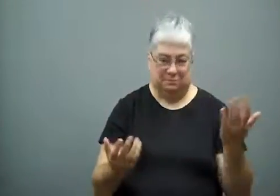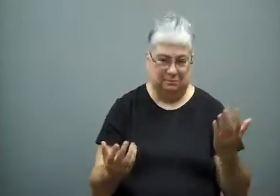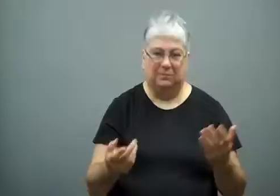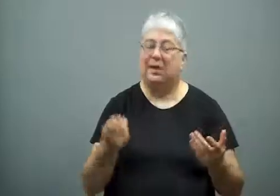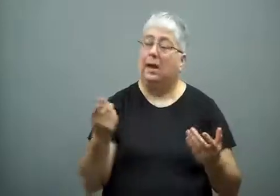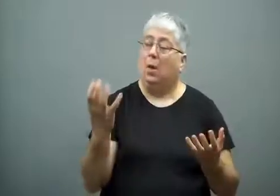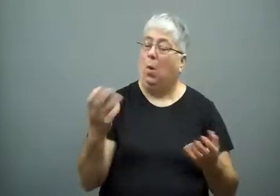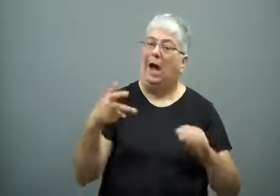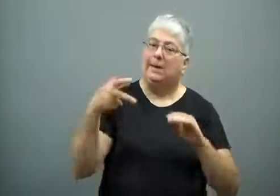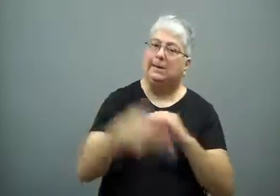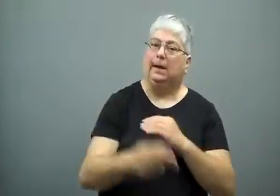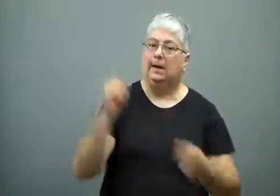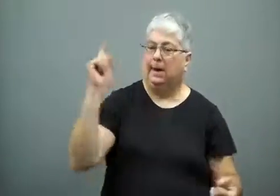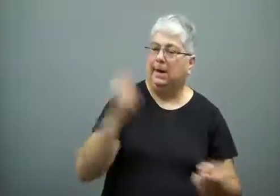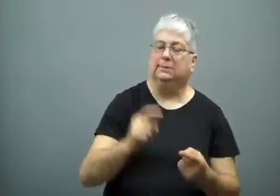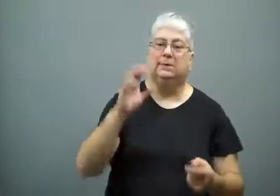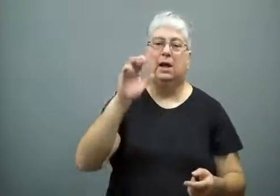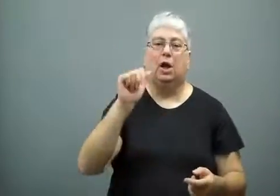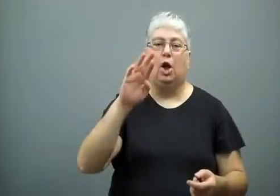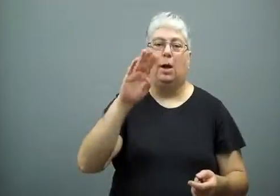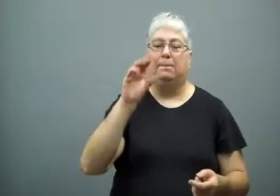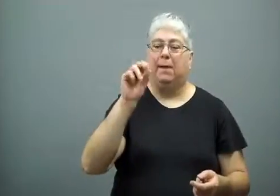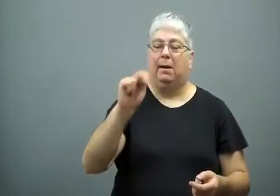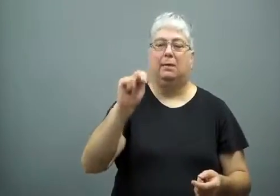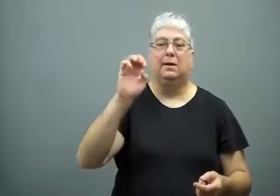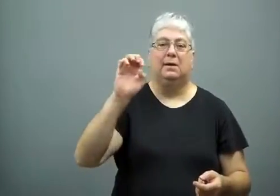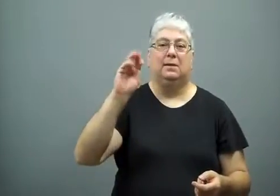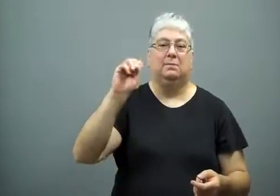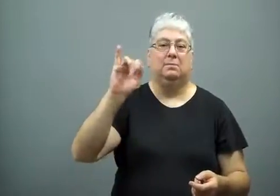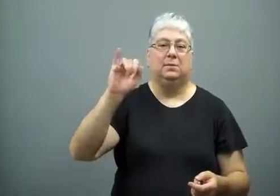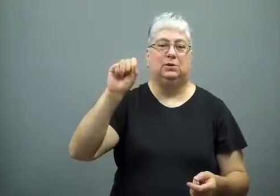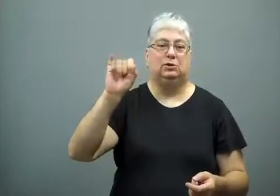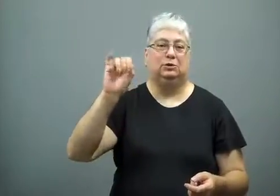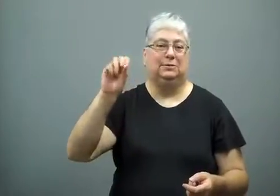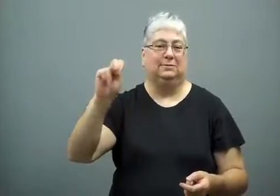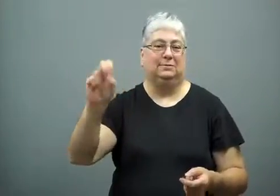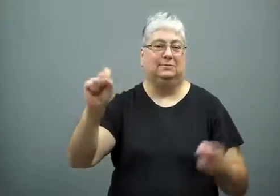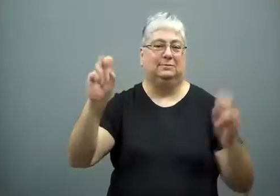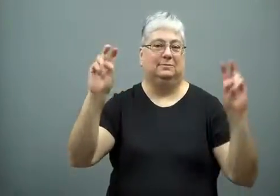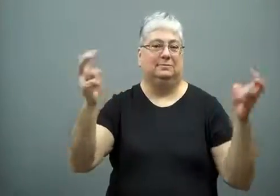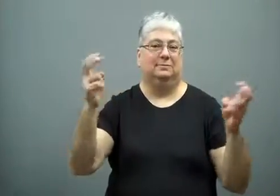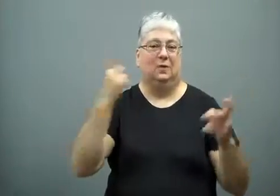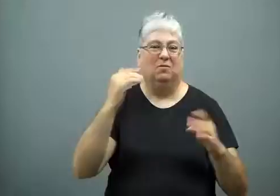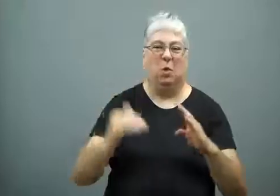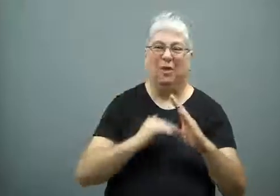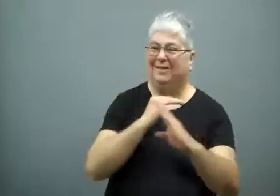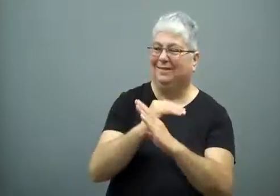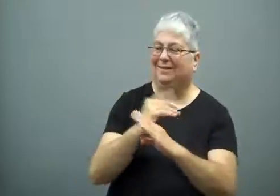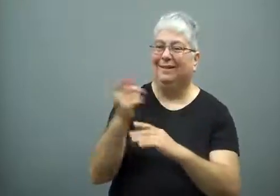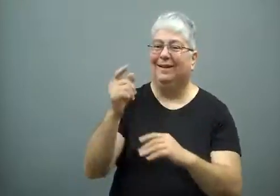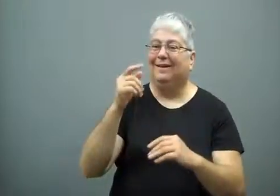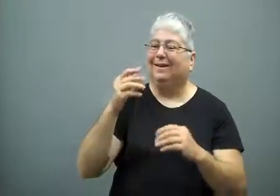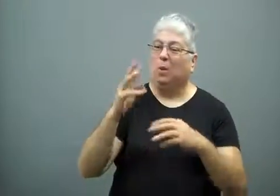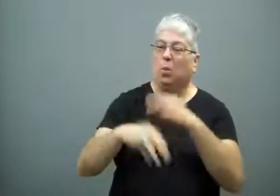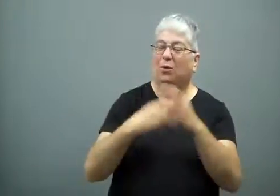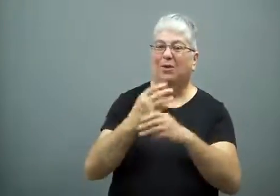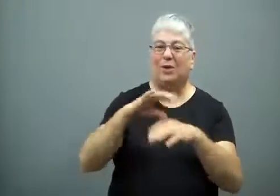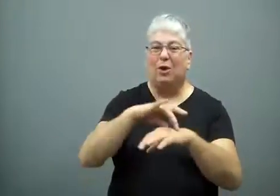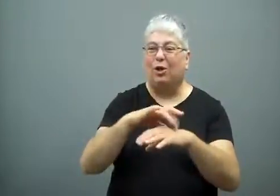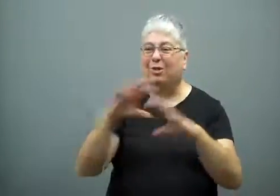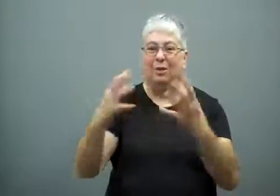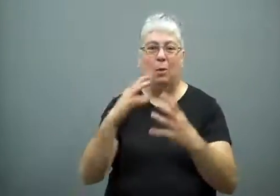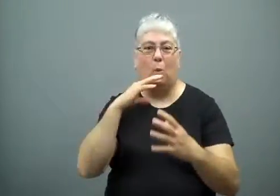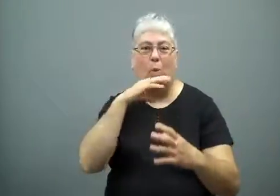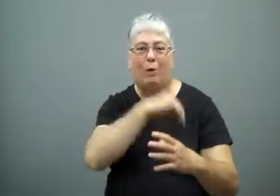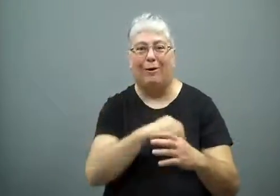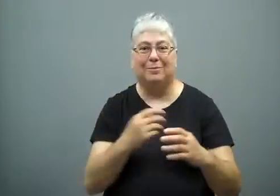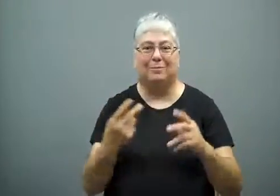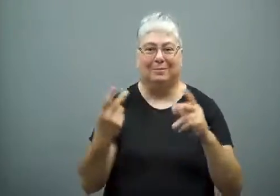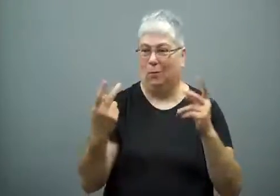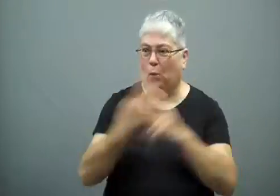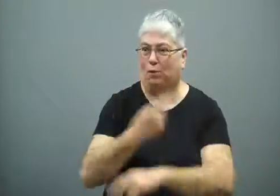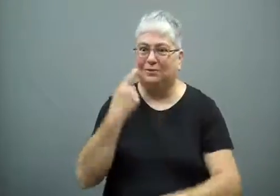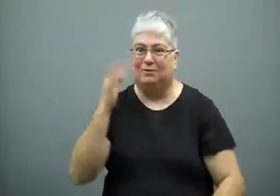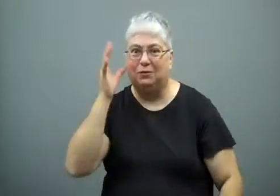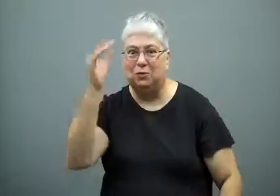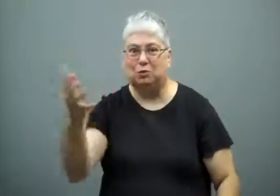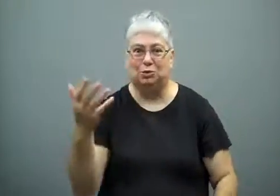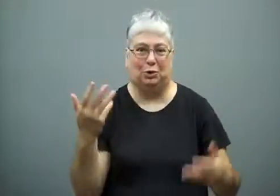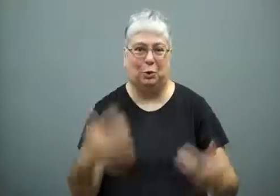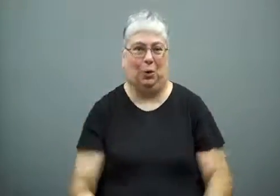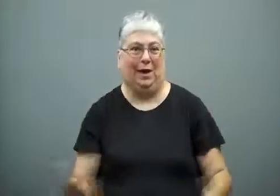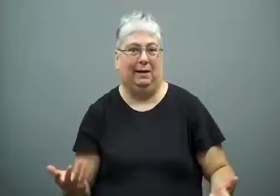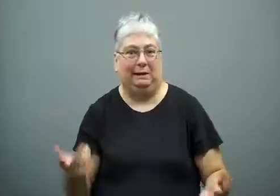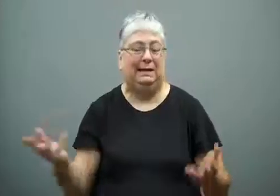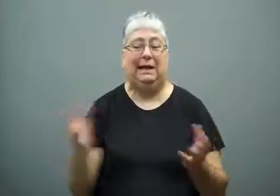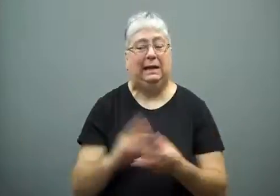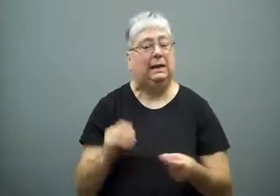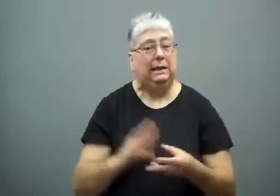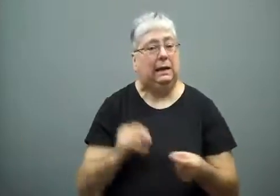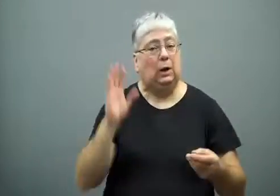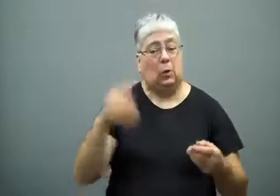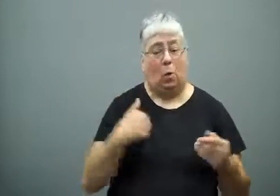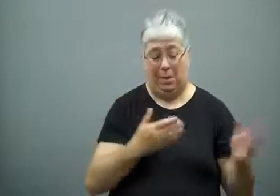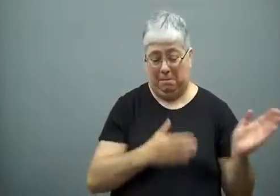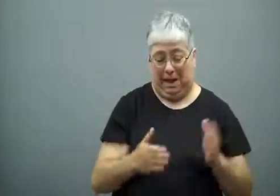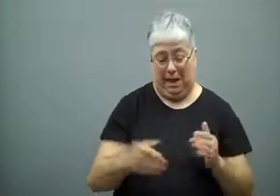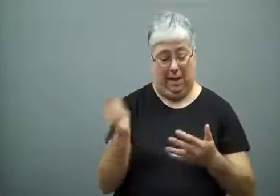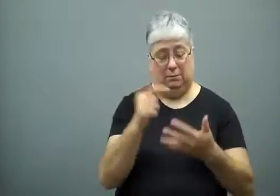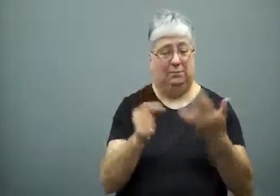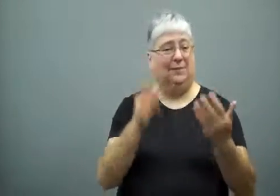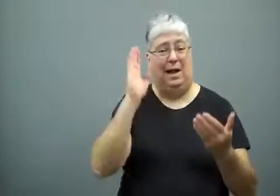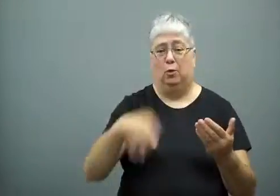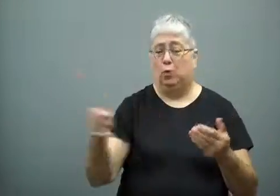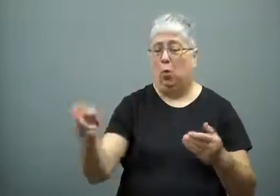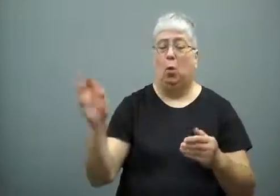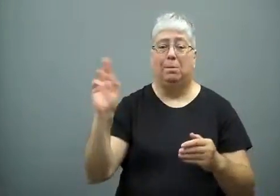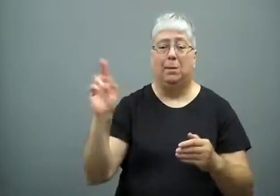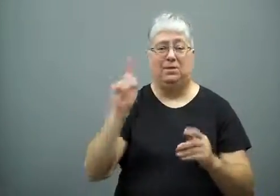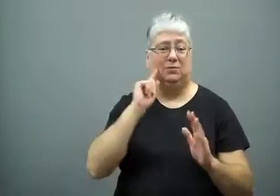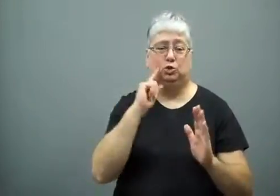He wanted to cut carbon emissions to reduce global warming for the future.